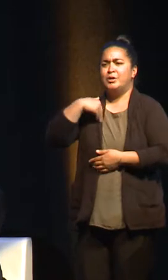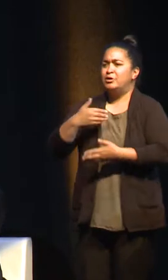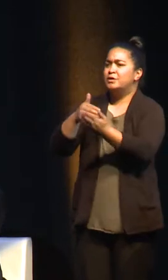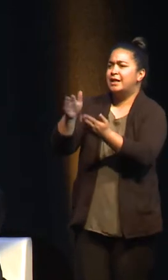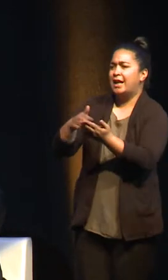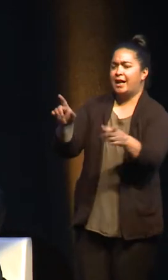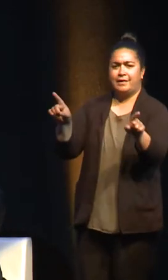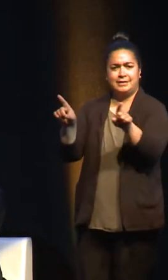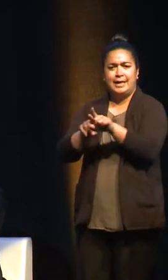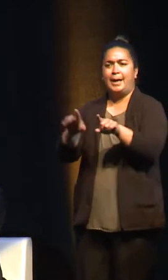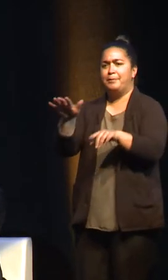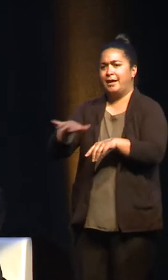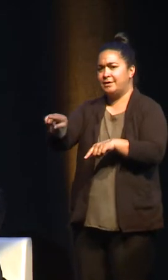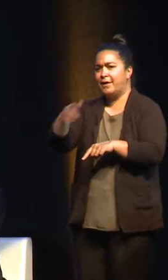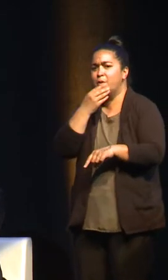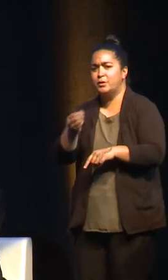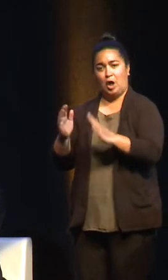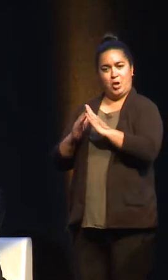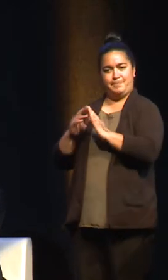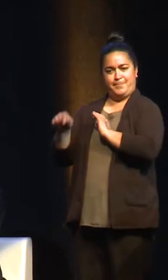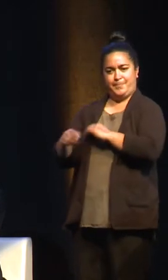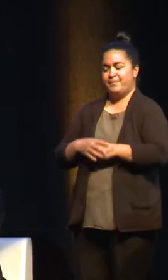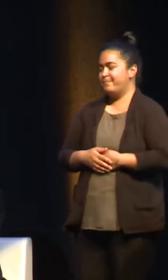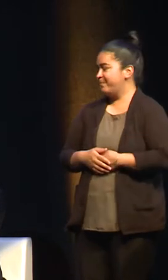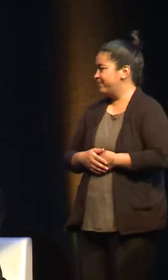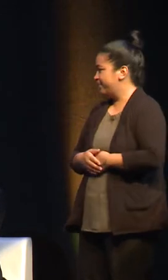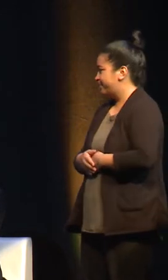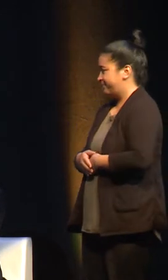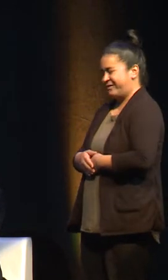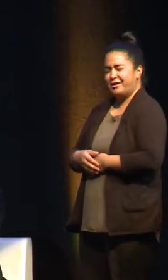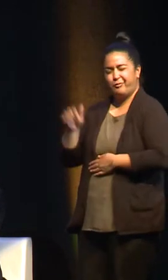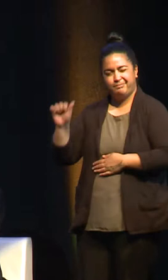David: I think that's way, it's a point of, when you make those moves and you surprise